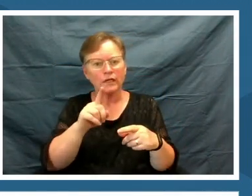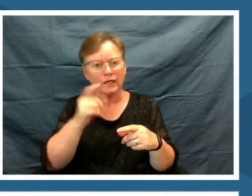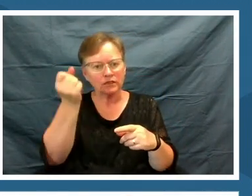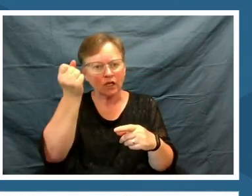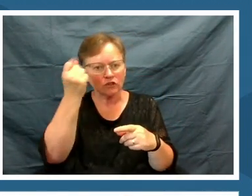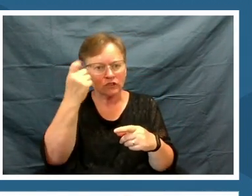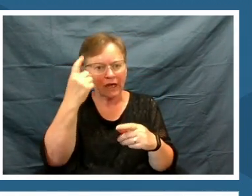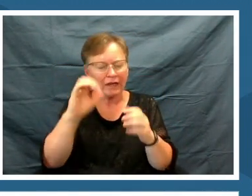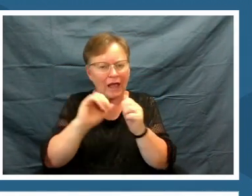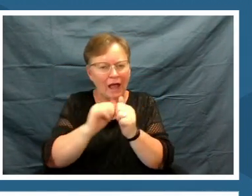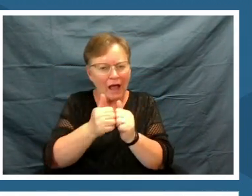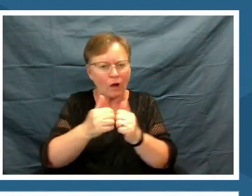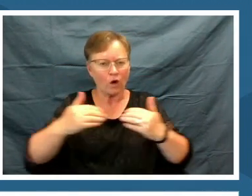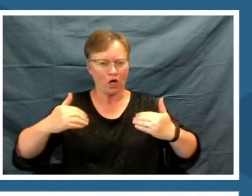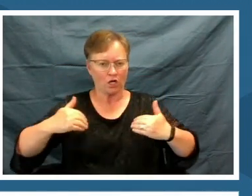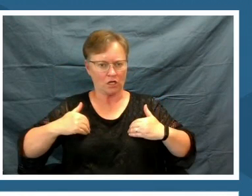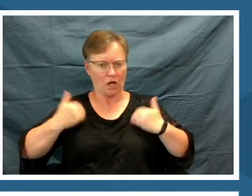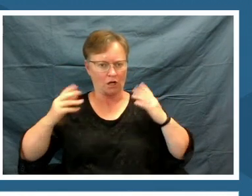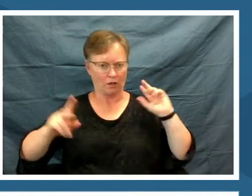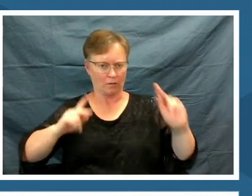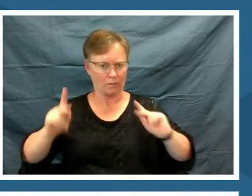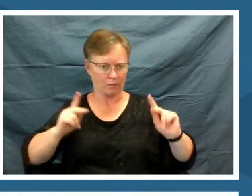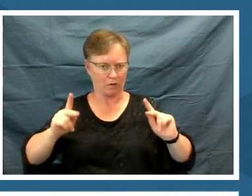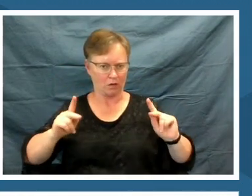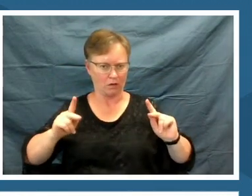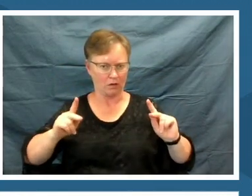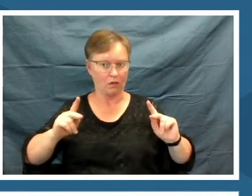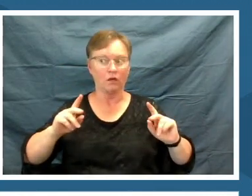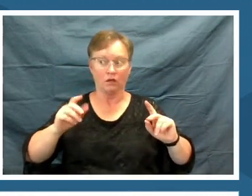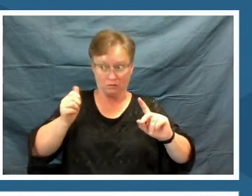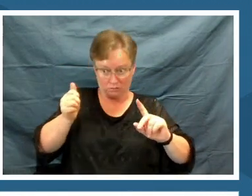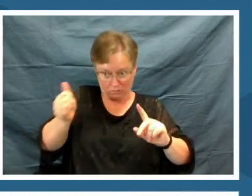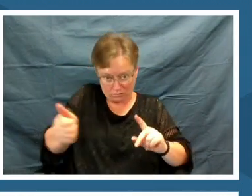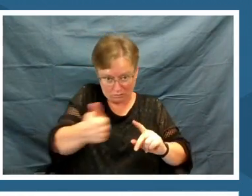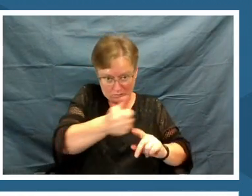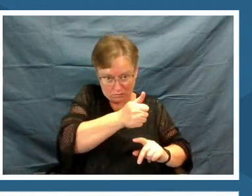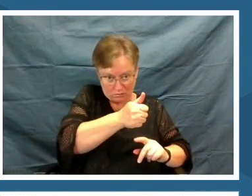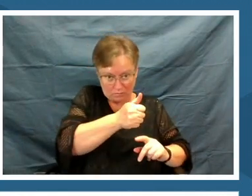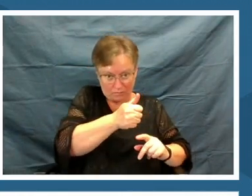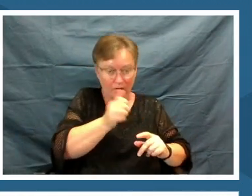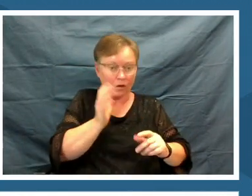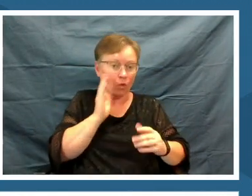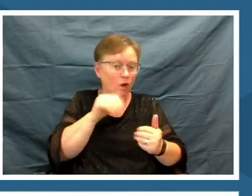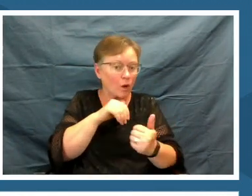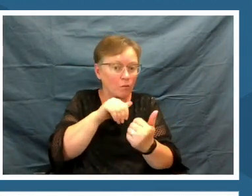people going to be approaching these uh issues and these topics and what kinds